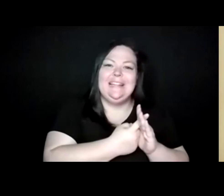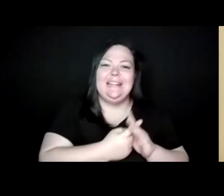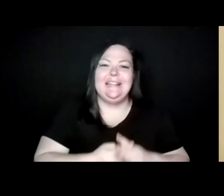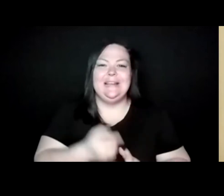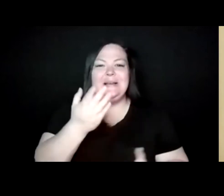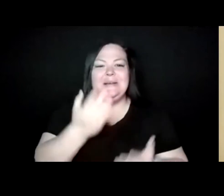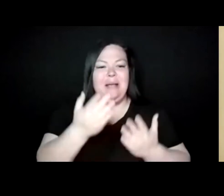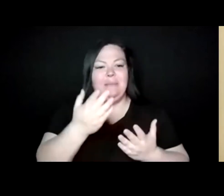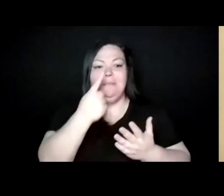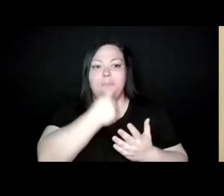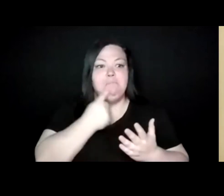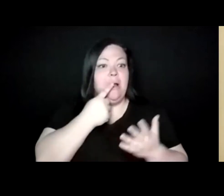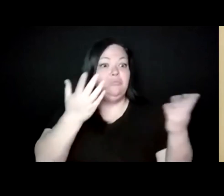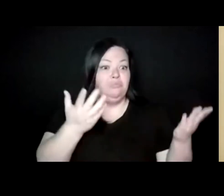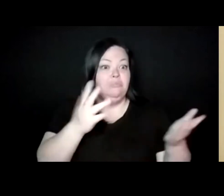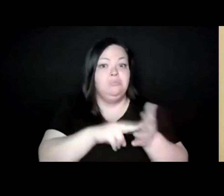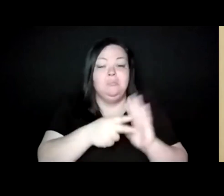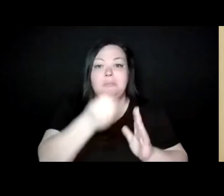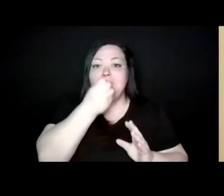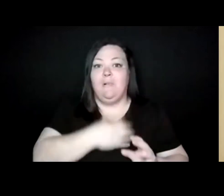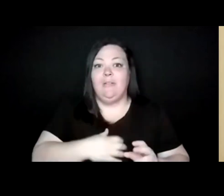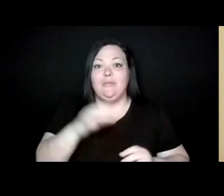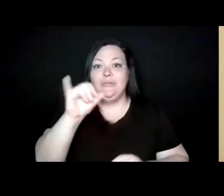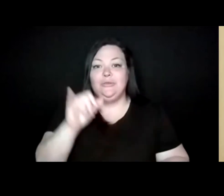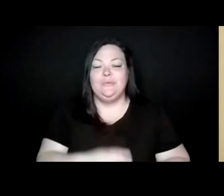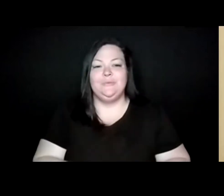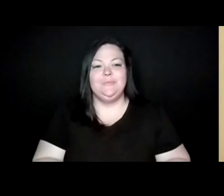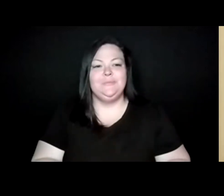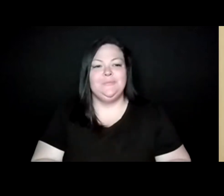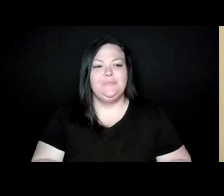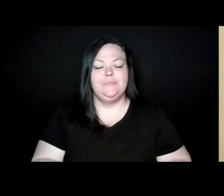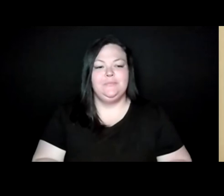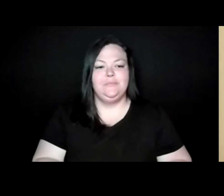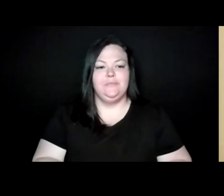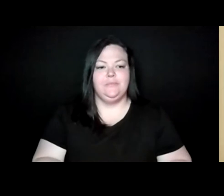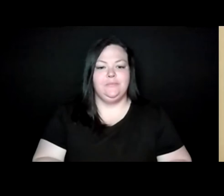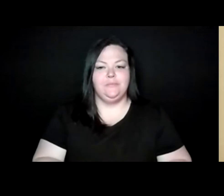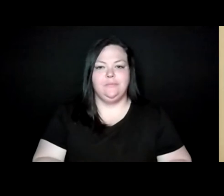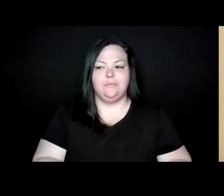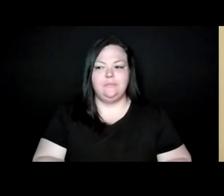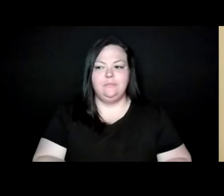also translate to hunger in that way too, um, so, um, feel free at this point if you